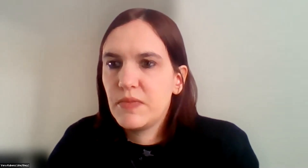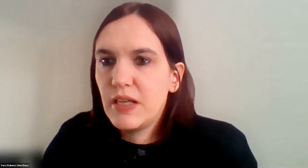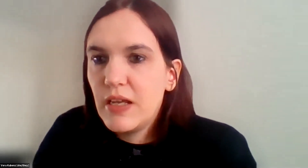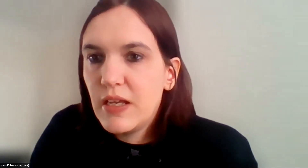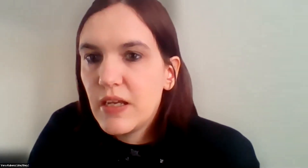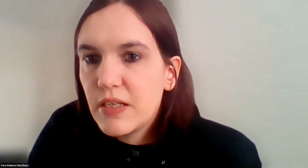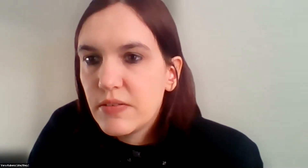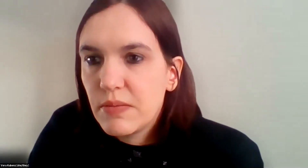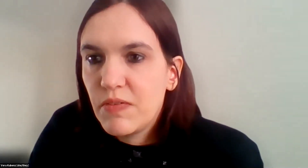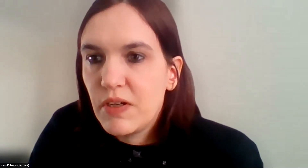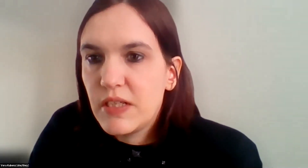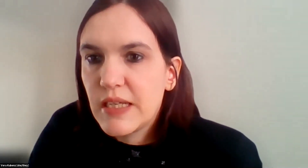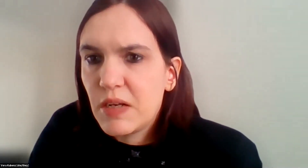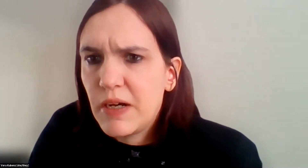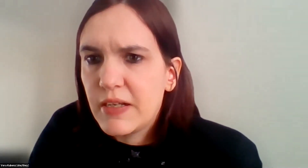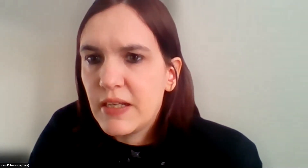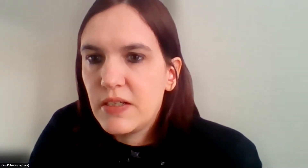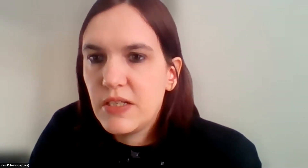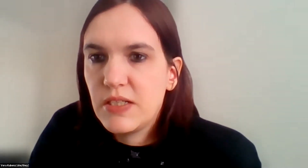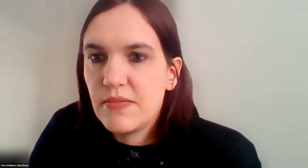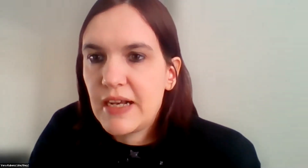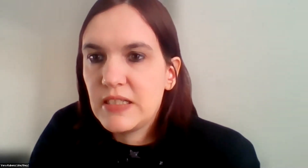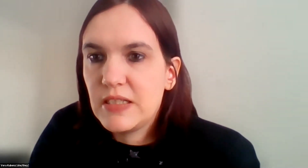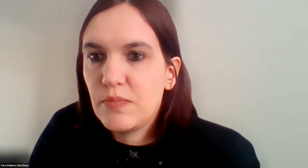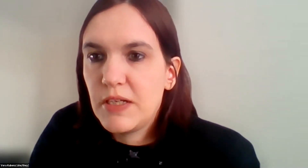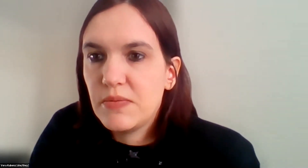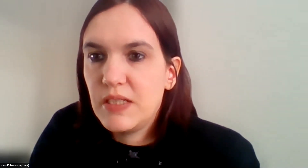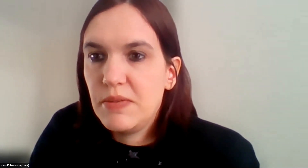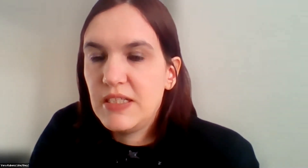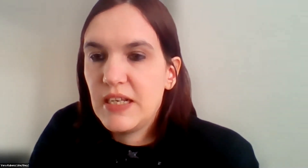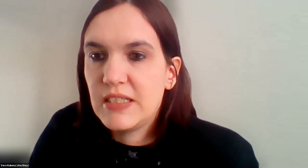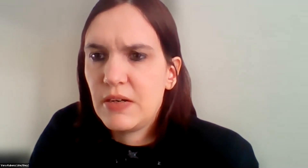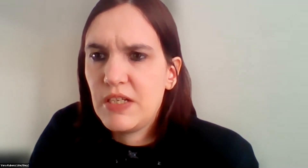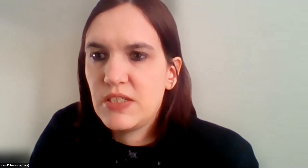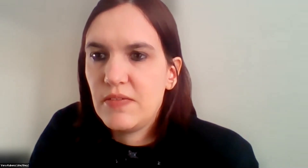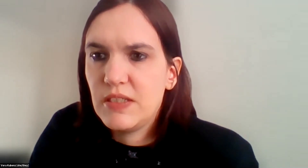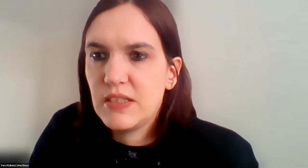on to the second part, conditions of access of persons with disabilities and SHR services